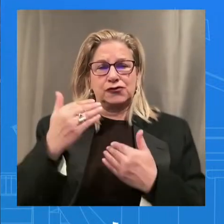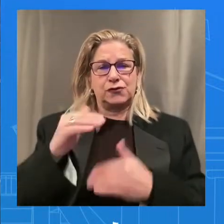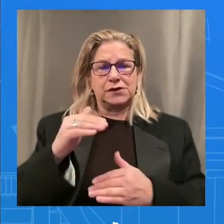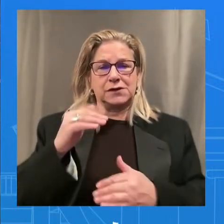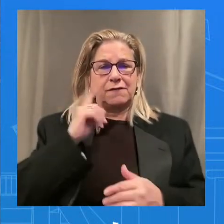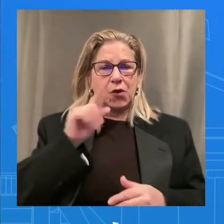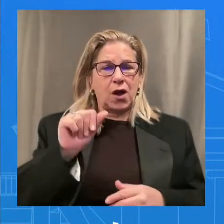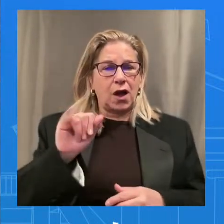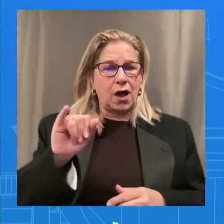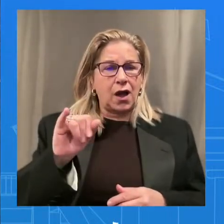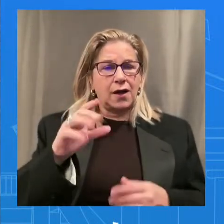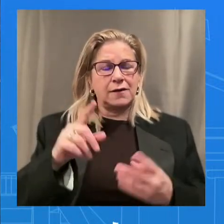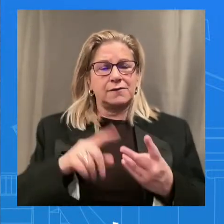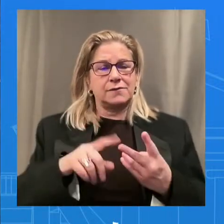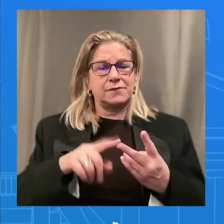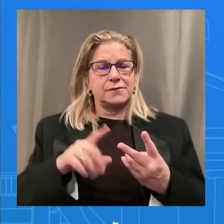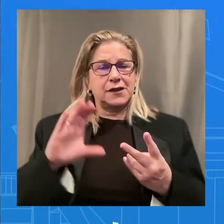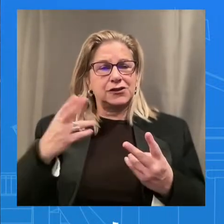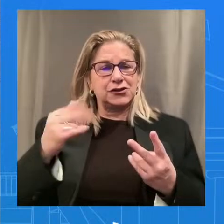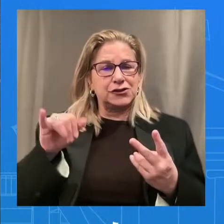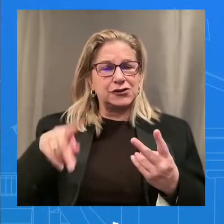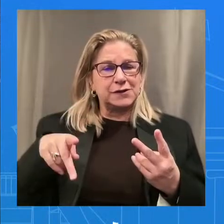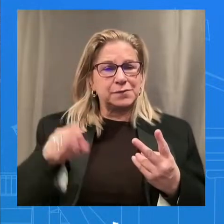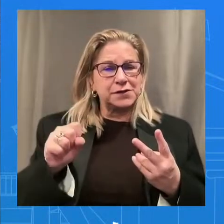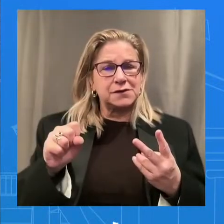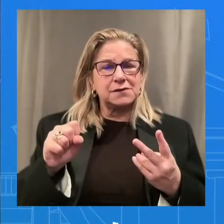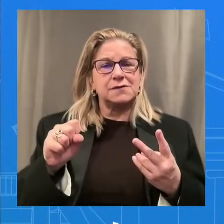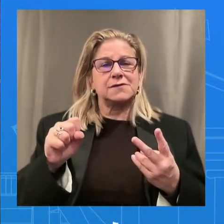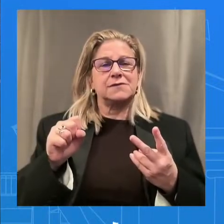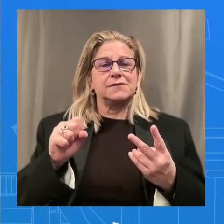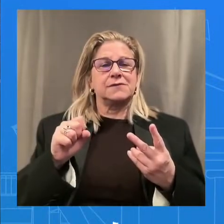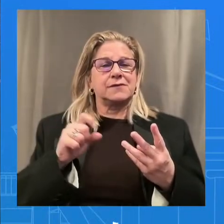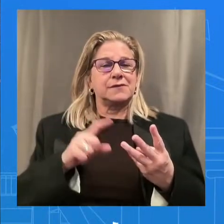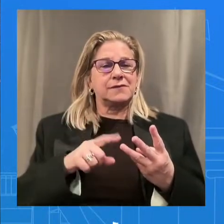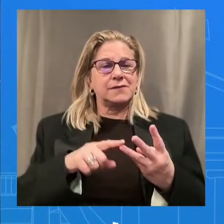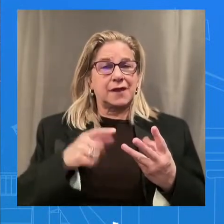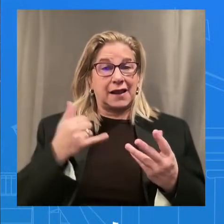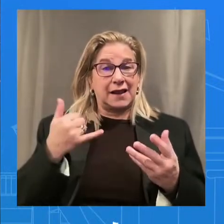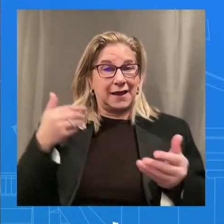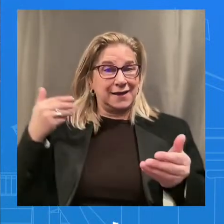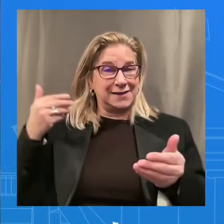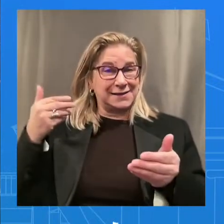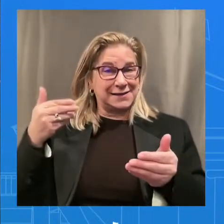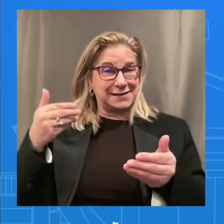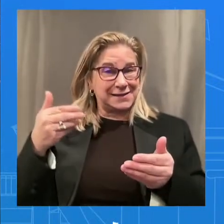in the kind of final days of this administration. Can you say a word to your thinking about the timing